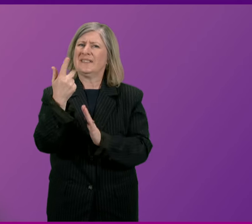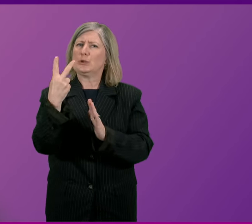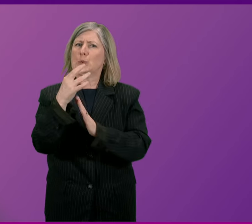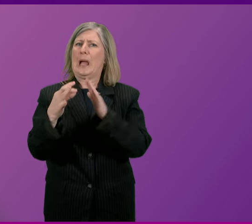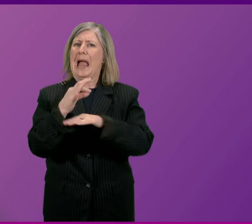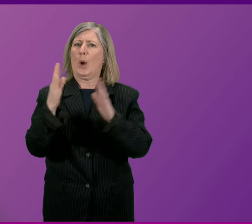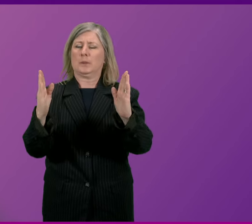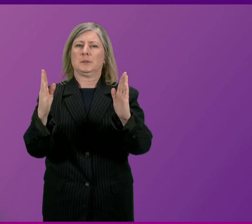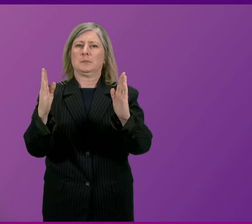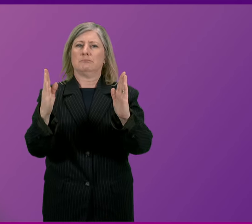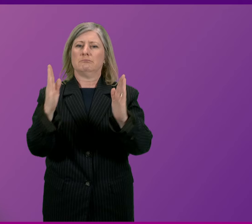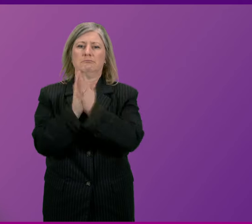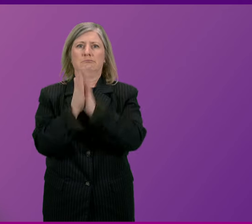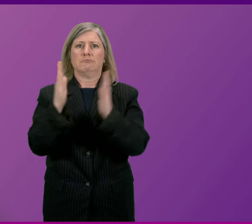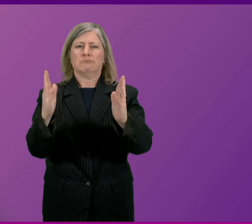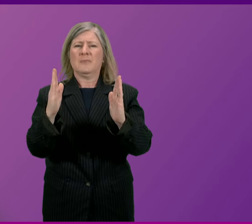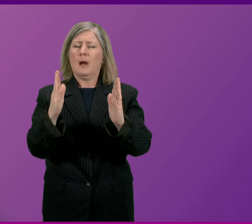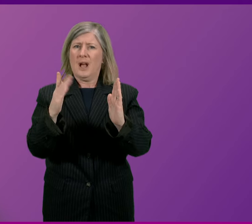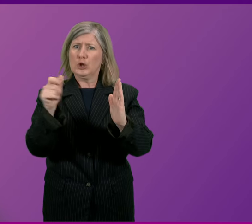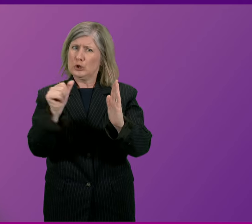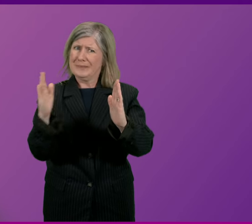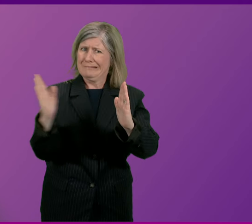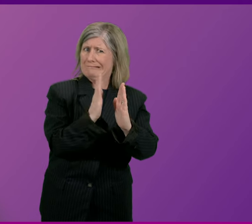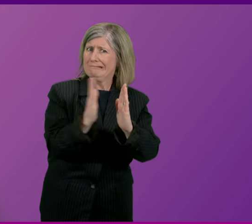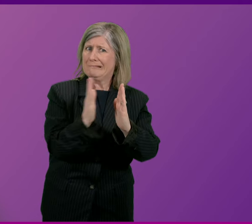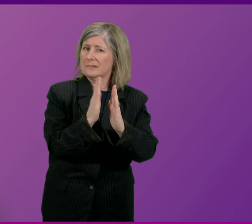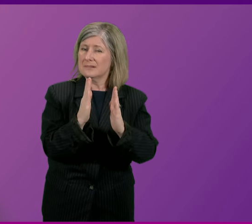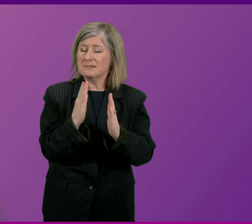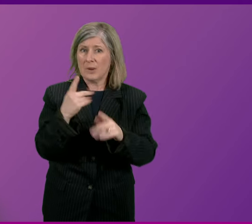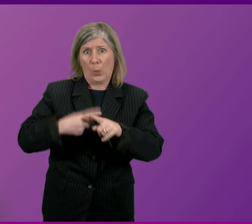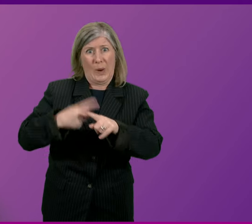the measure of what we are trying to do; we should be working to get contact made swiftly.